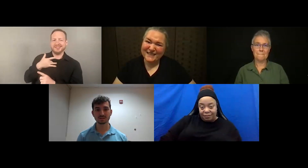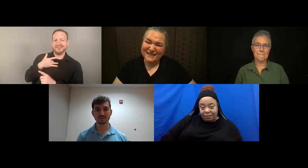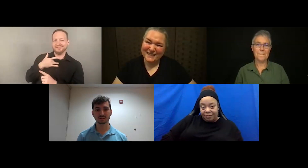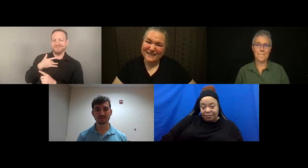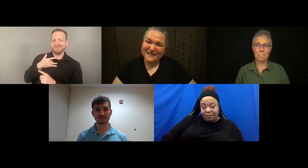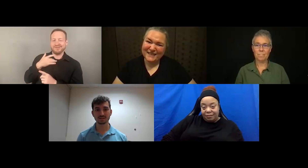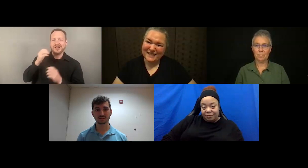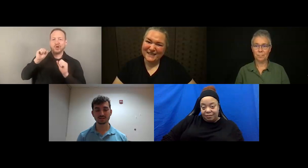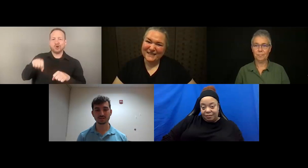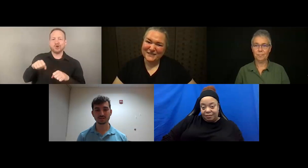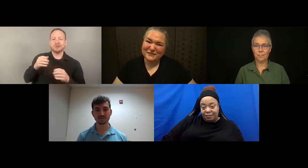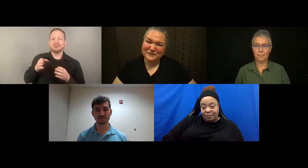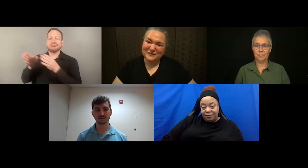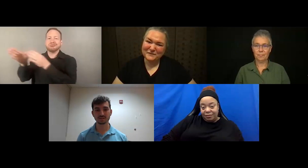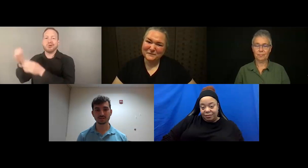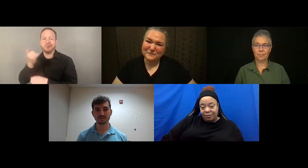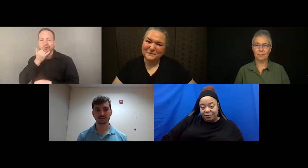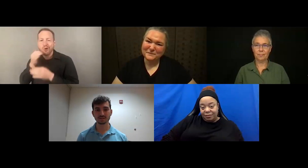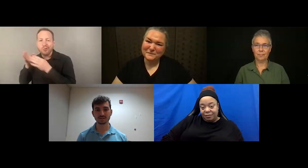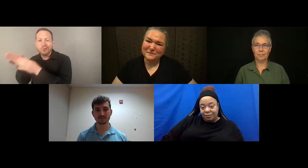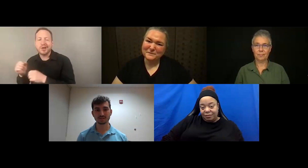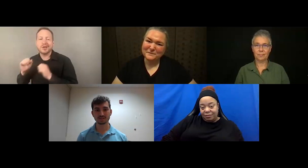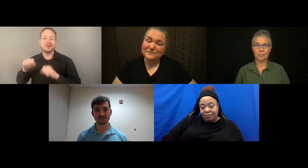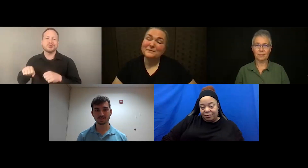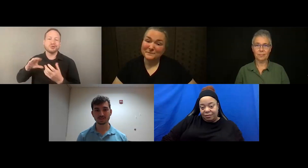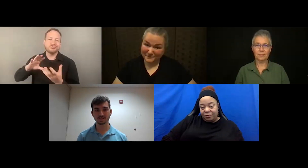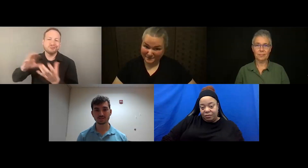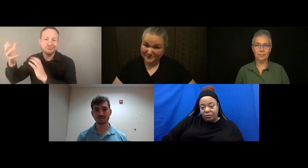the assumptions that we have experienced in our history? Where could this lead us down